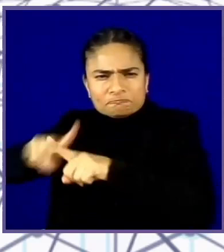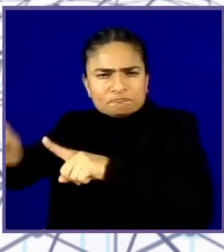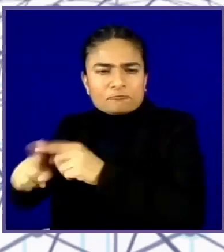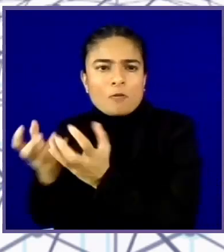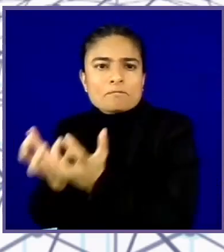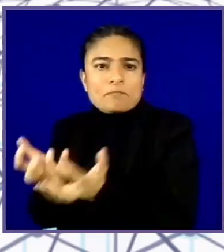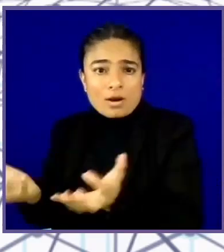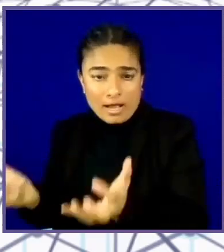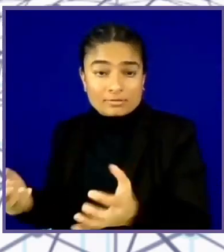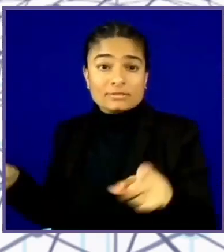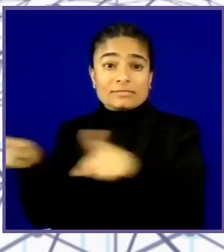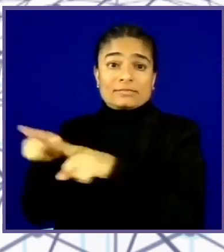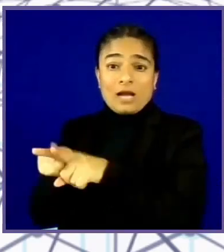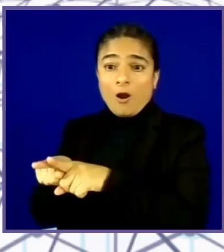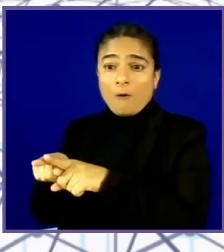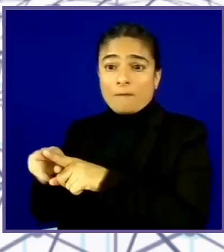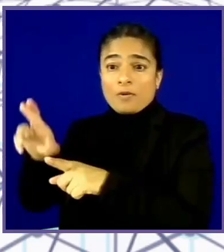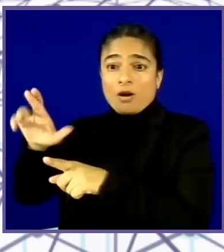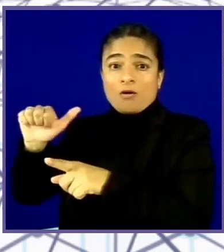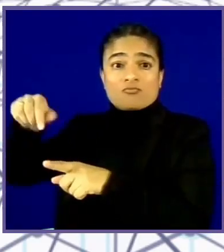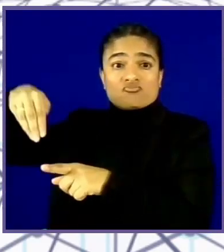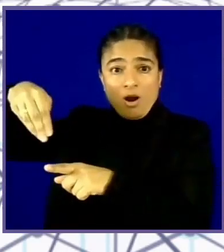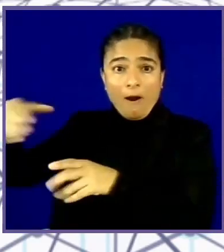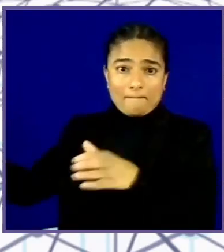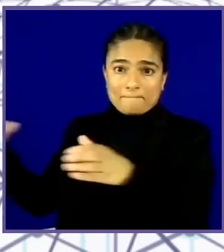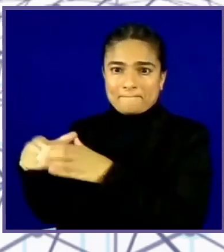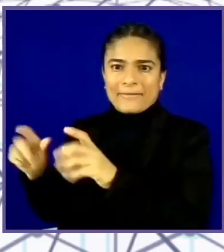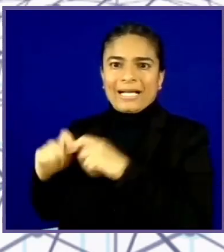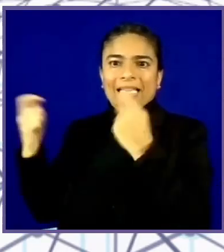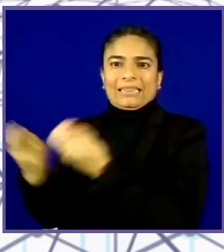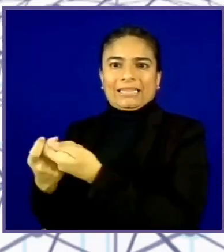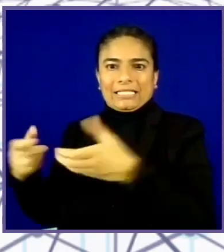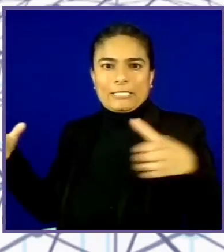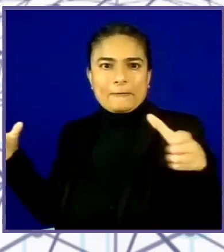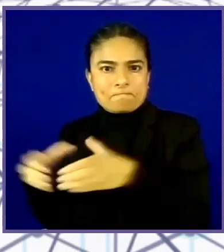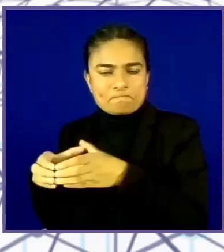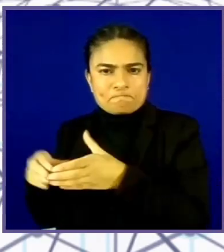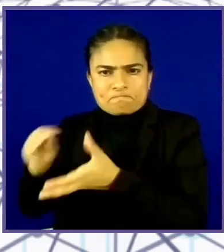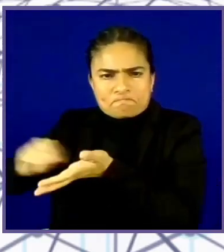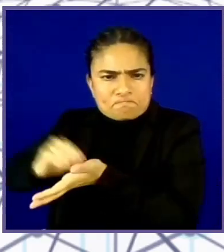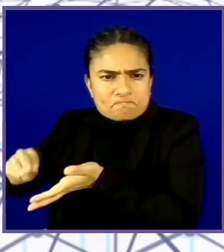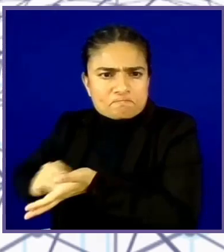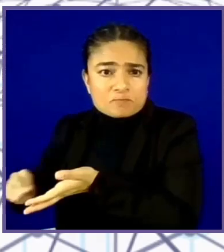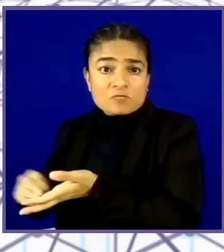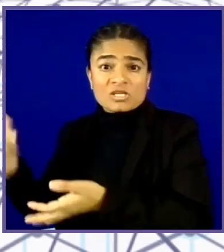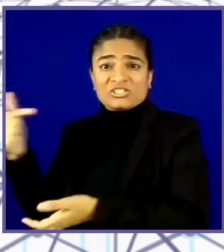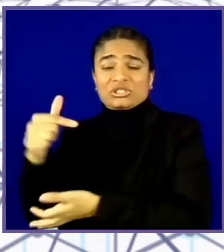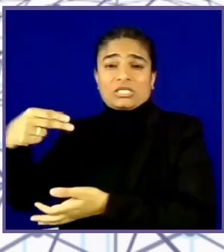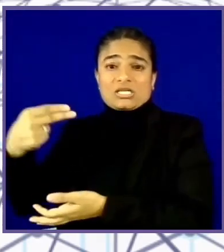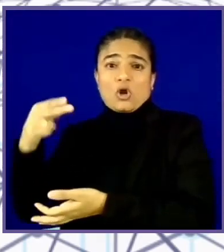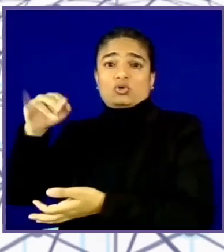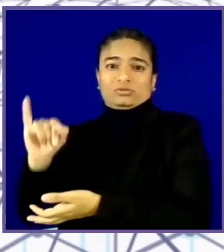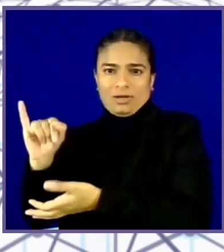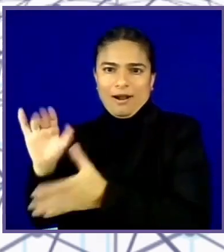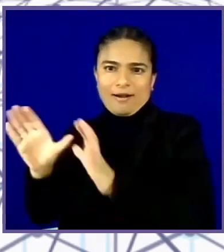We're just sort of trying to keep hold of him. Over to you Ram. Thanks.